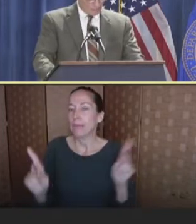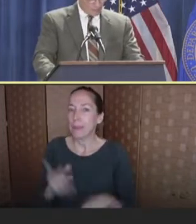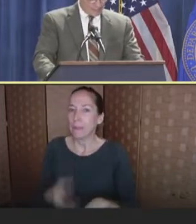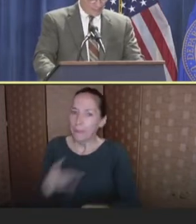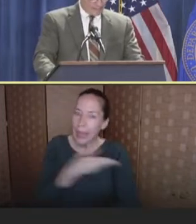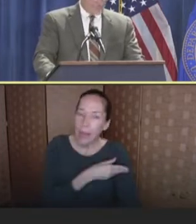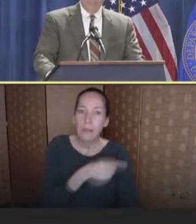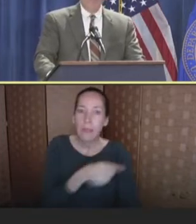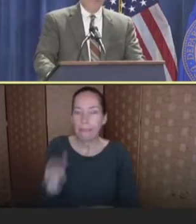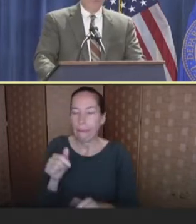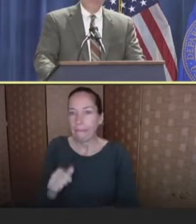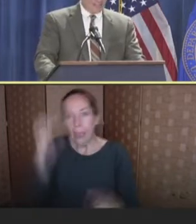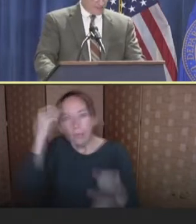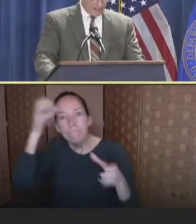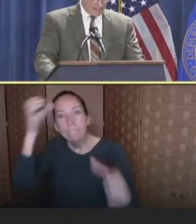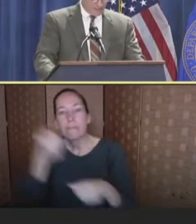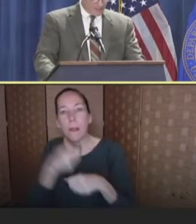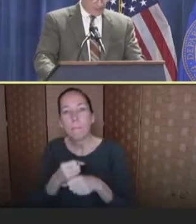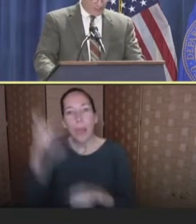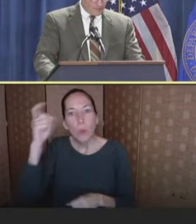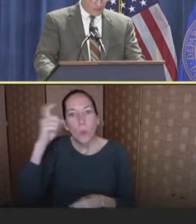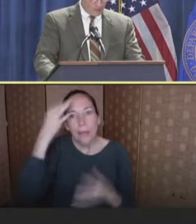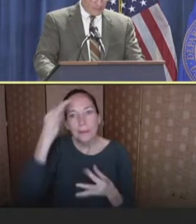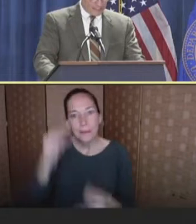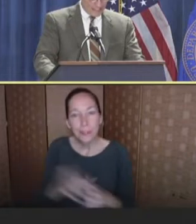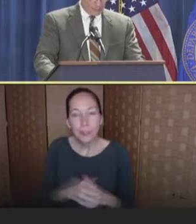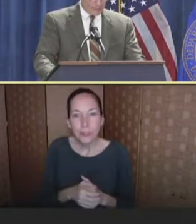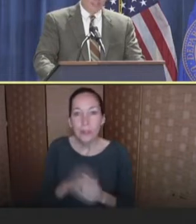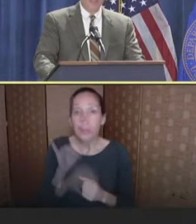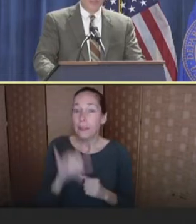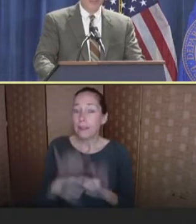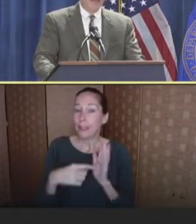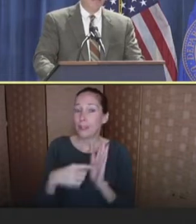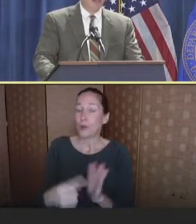Once again, this reflects the fact that studies have shown that tailored materials have a